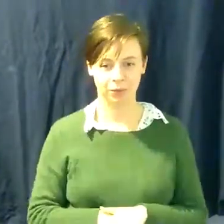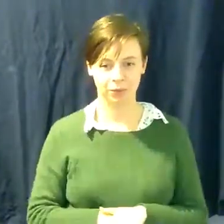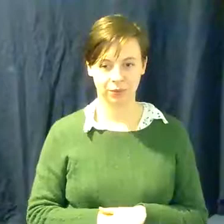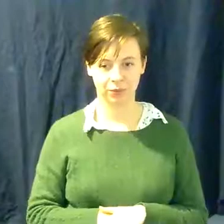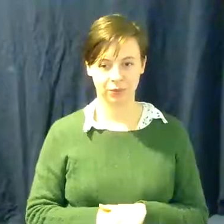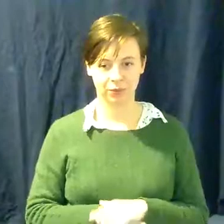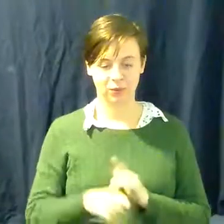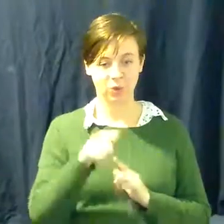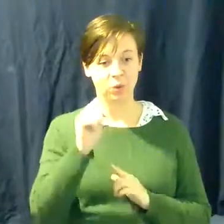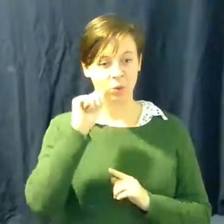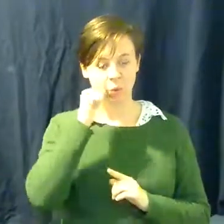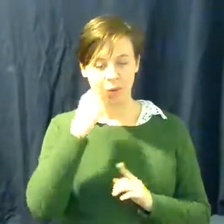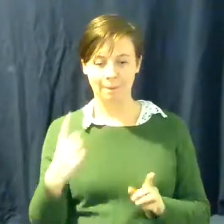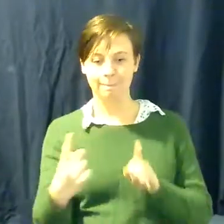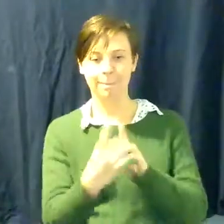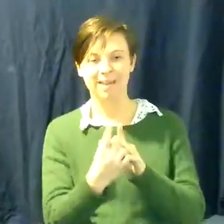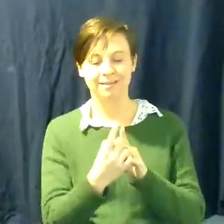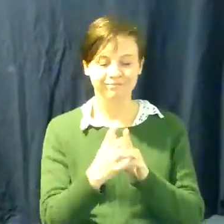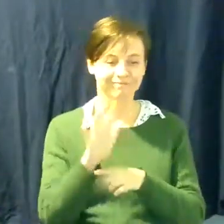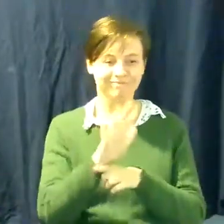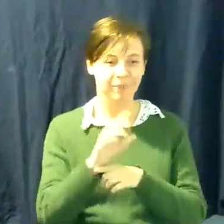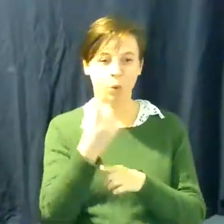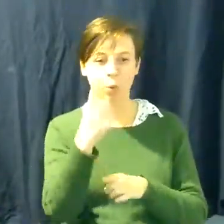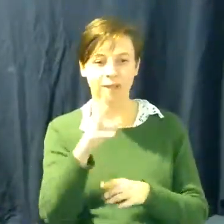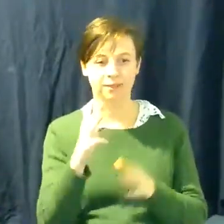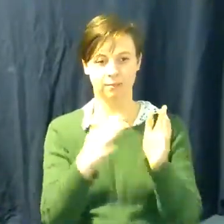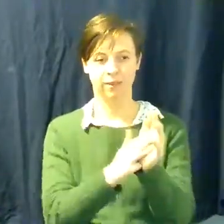time you spend with your mentor. You're working